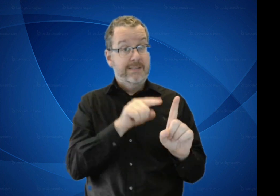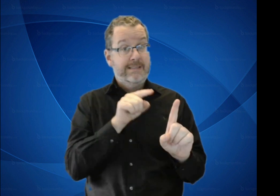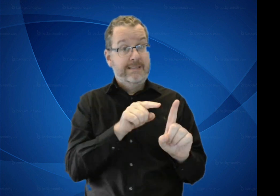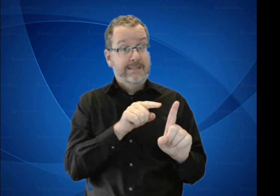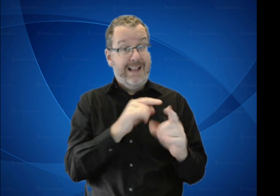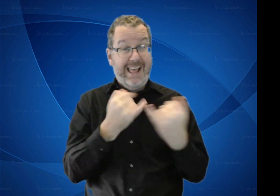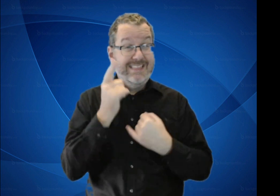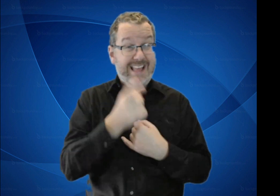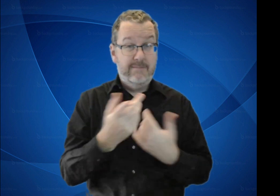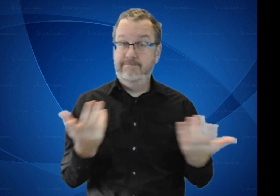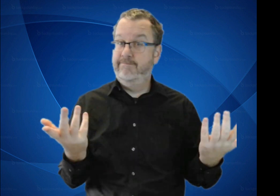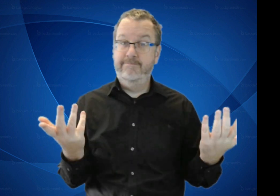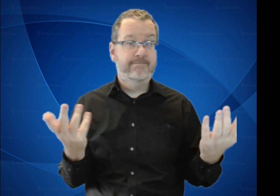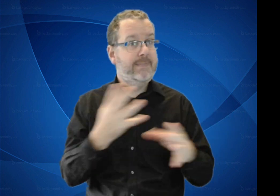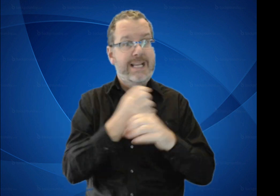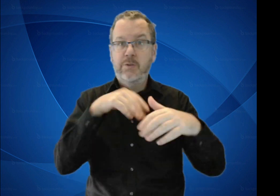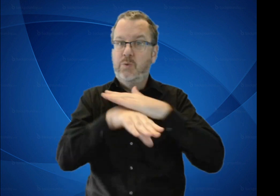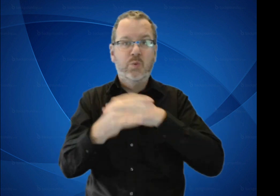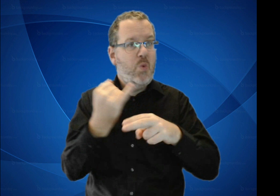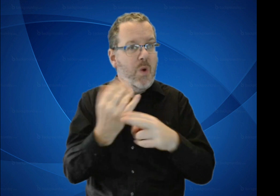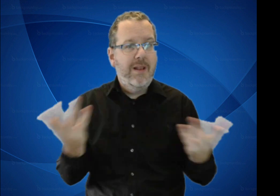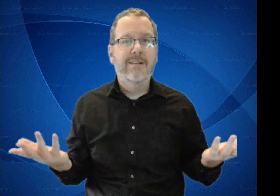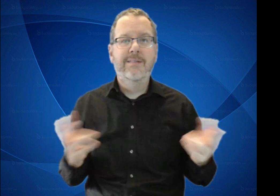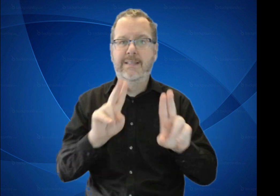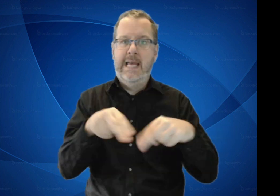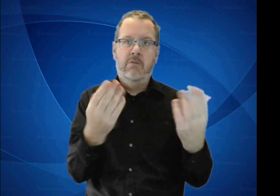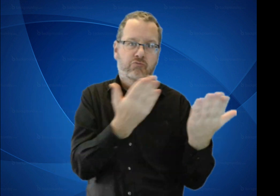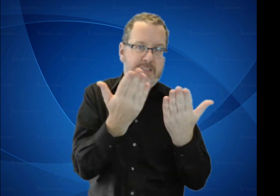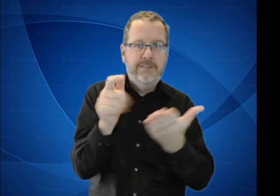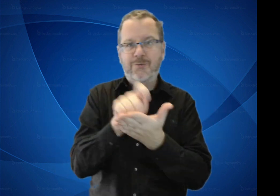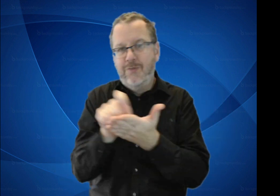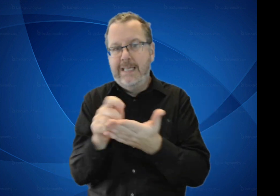It may be that Cornelius was not in this position, being uneducated,